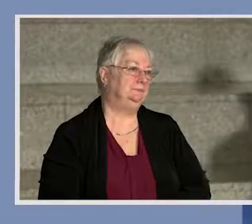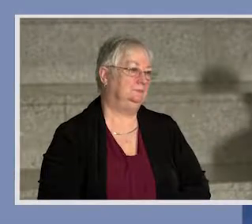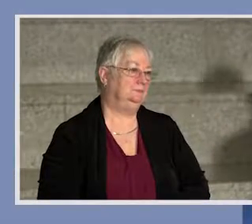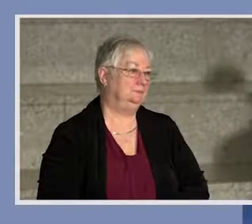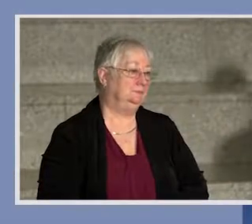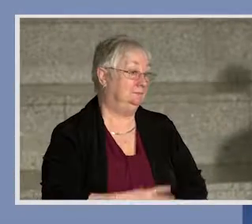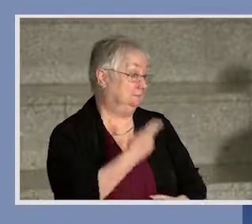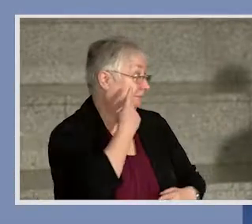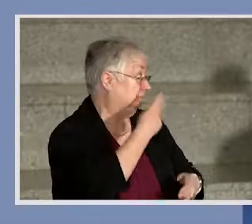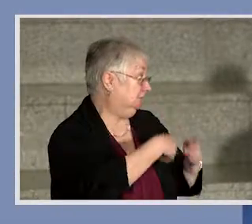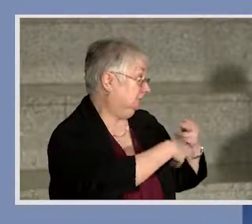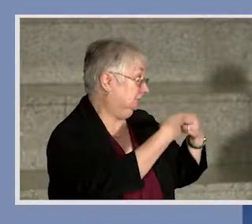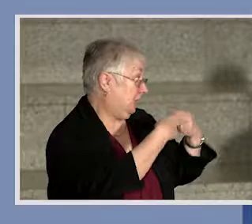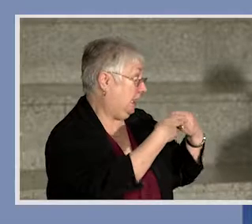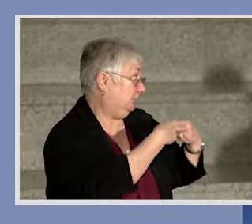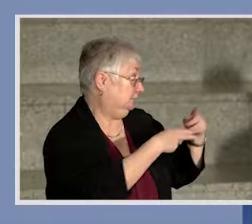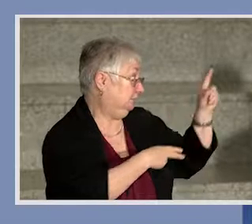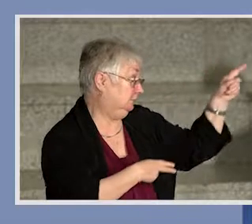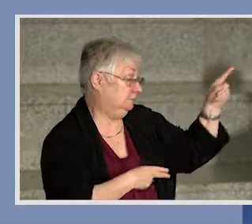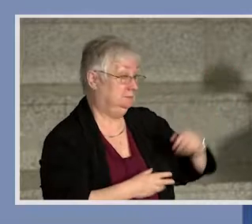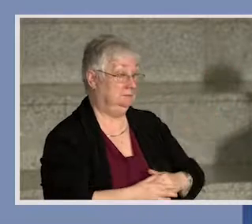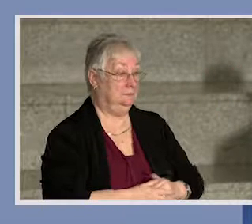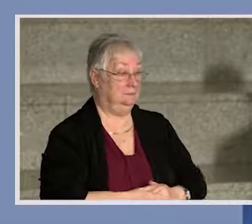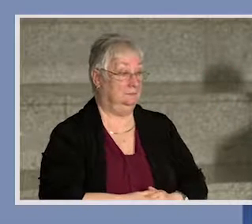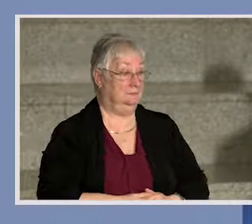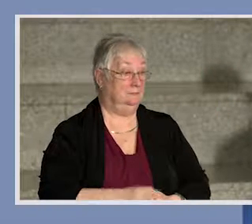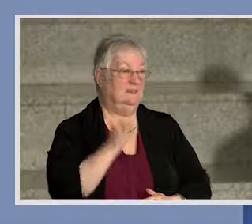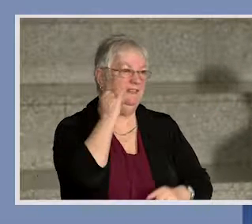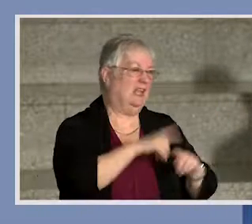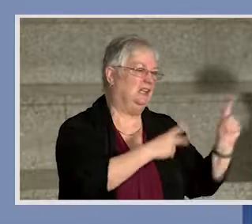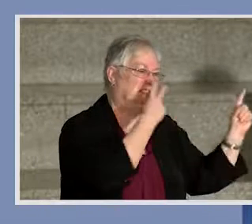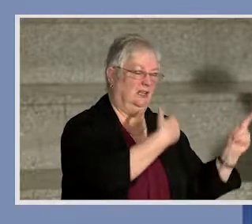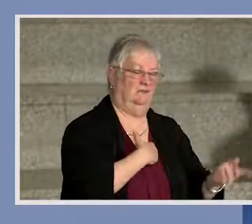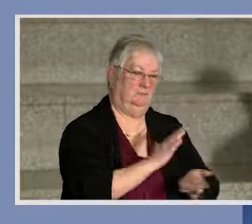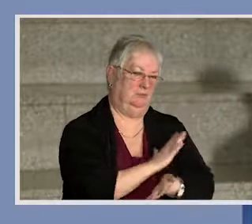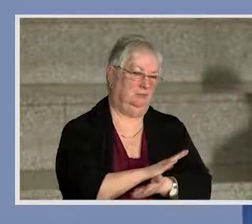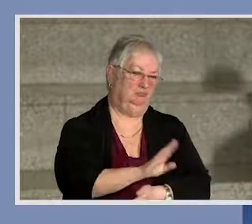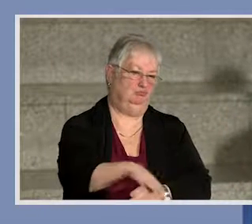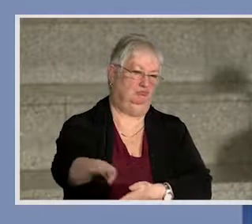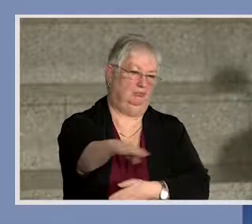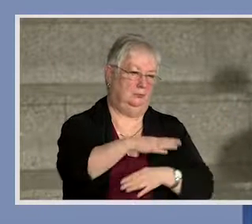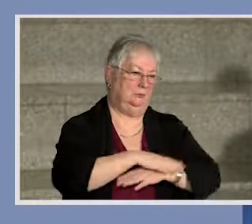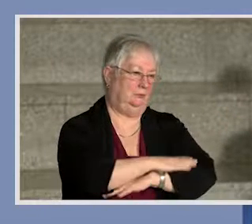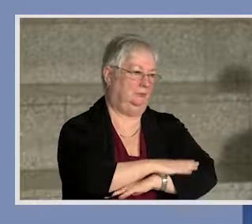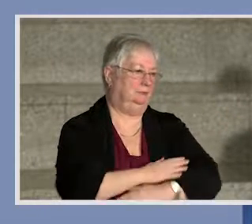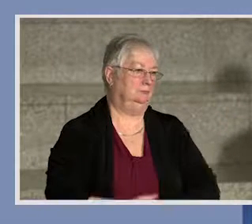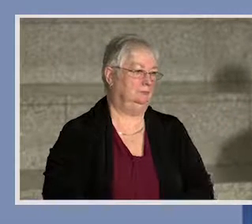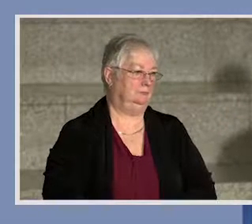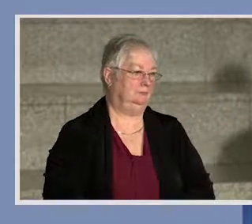AND IF YOU CAN'T SEE IT I'M GOING TO TALK THROUGH IT ANYWAY, REPRESENTS OUR BUDGET CYCLE AND AS THE MAYOR SAID A COUPLE OF